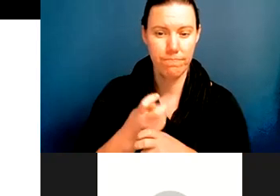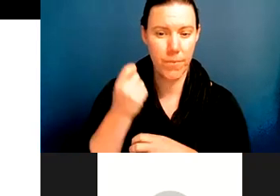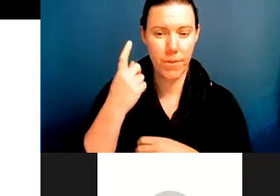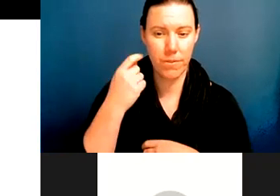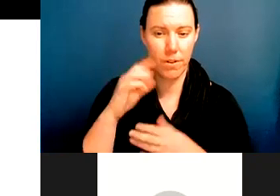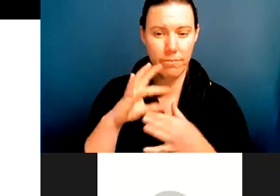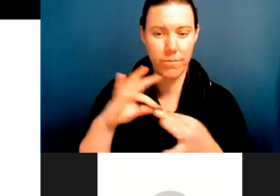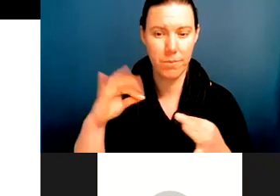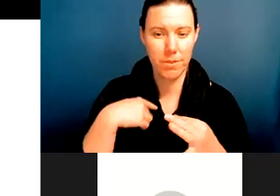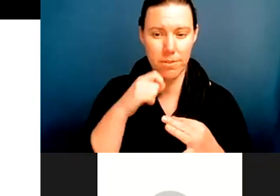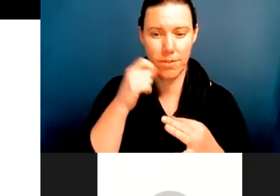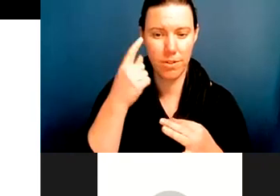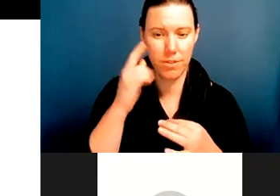Where I need help people.